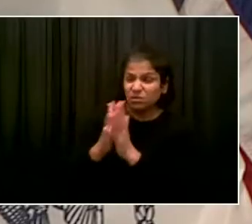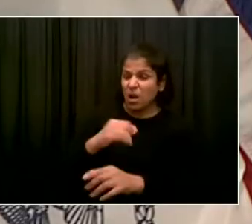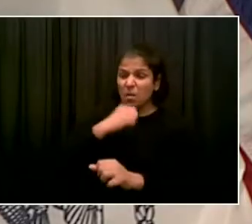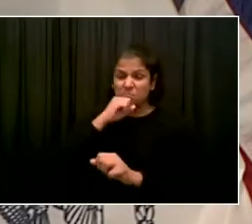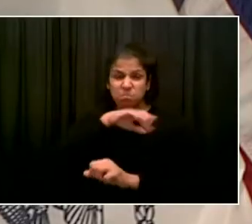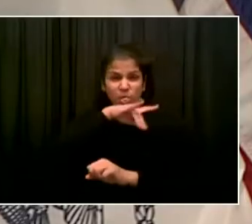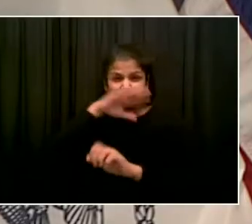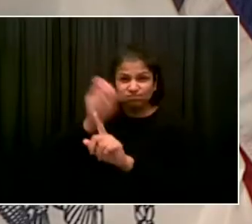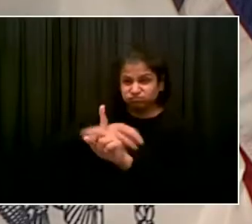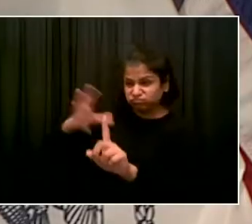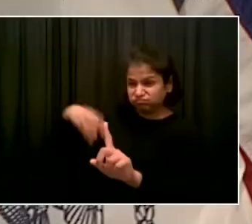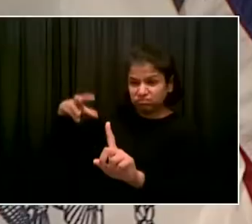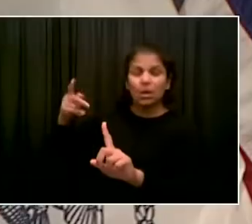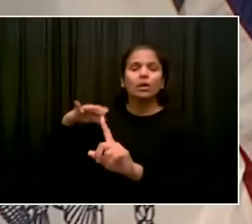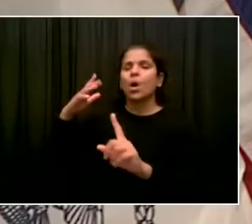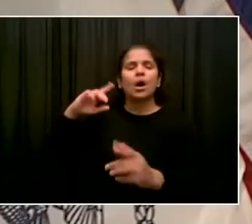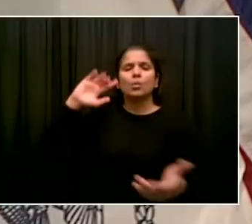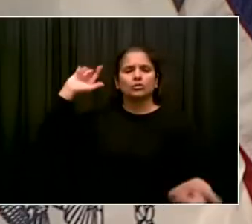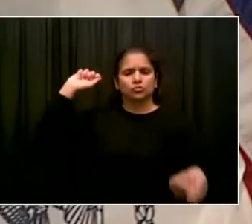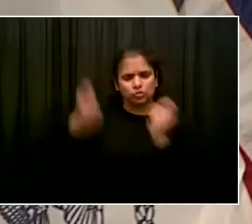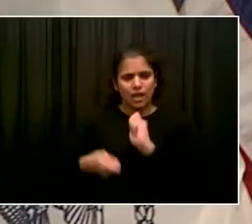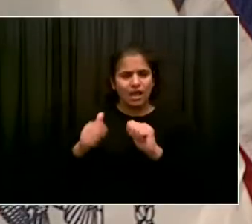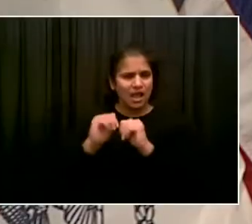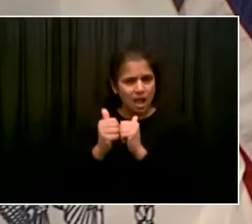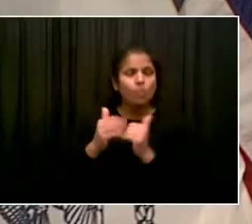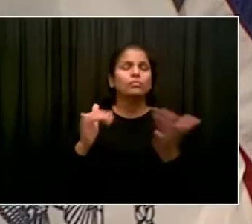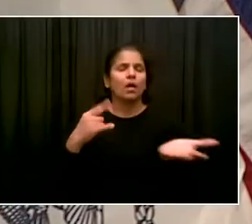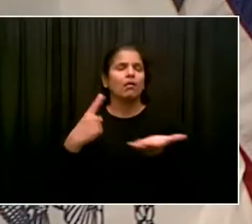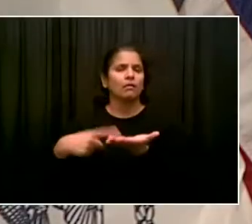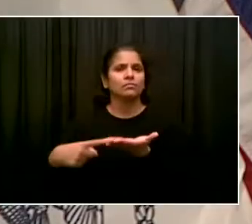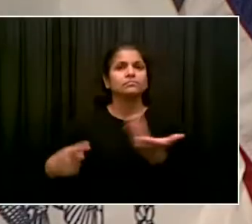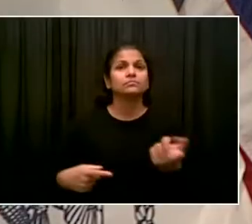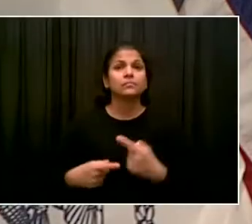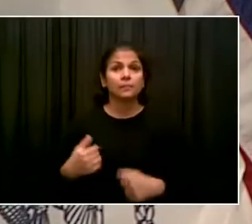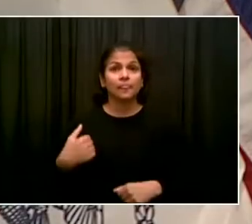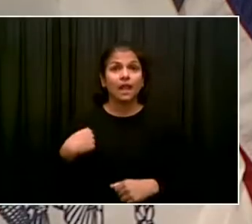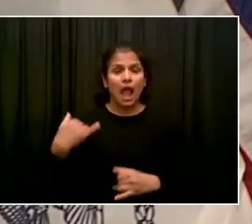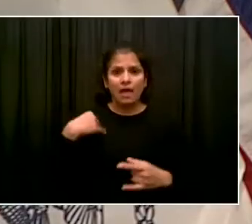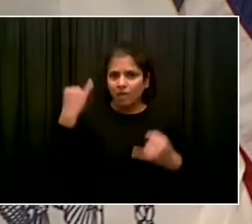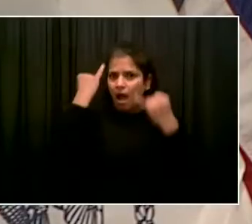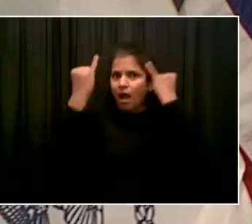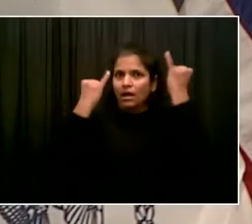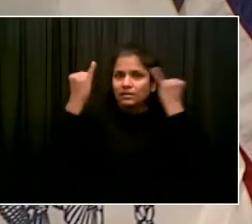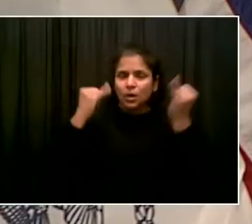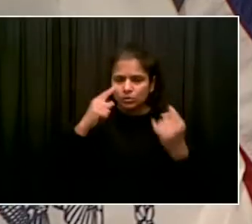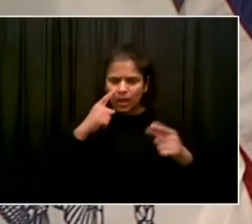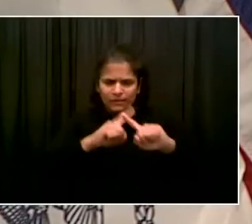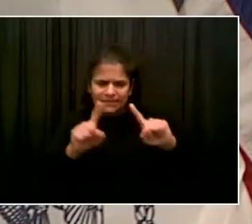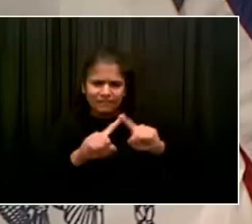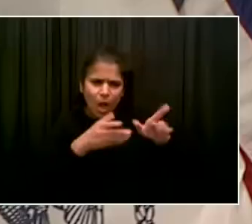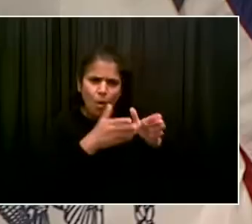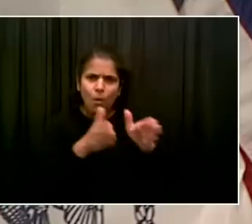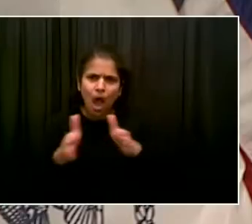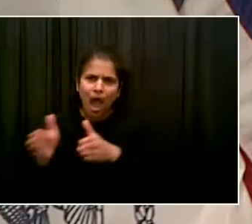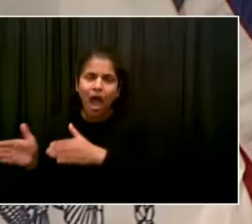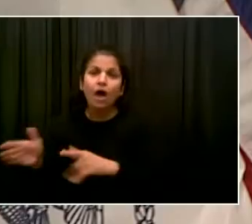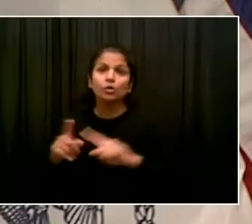WEST OTF HE CITY THAT IS CLEAN AND GRN EEAND ADDRESSES THE CLIMATE CRISIS. WE HAVE TO HAVE A ICTY THAT ADDRESSES CONGESTION CRISIS WHICH IS ONLY GOTTEN WORSE DURING,. WE HAVE TO